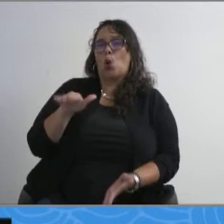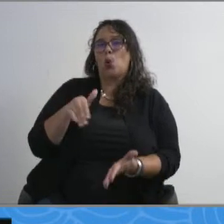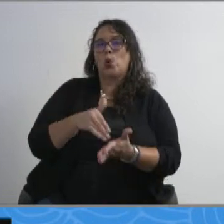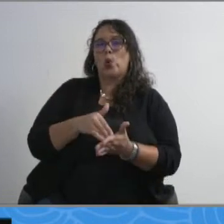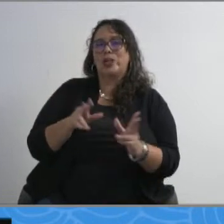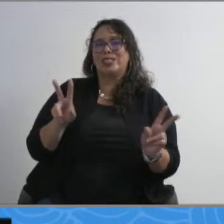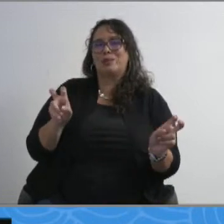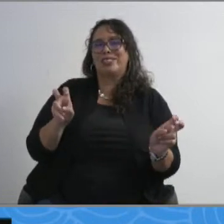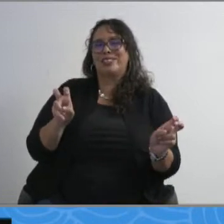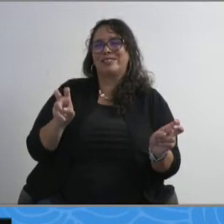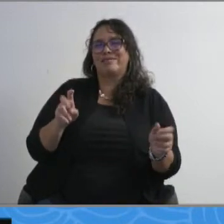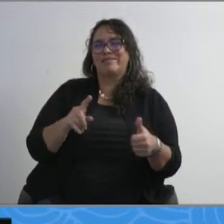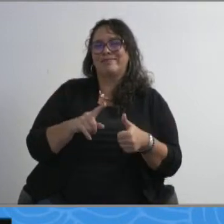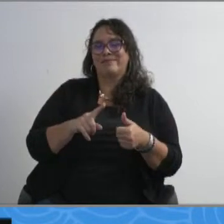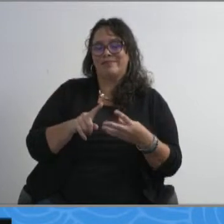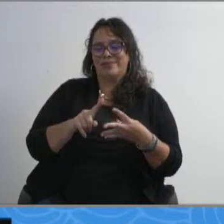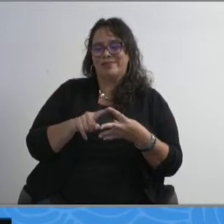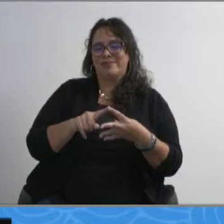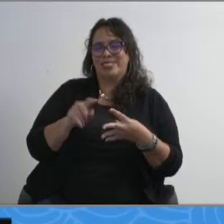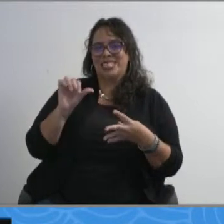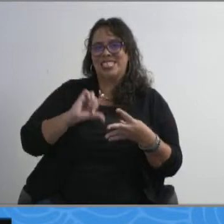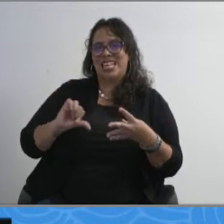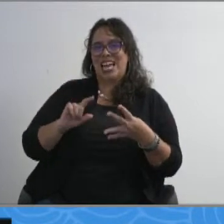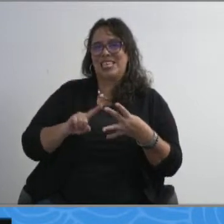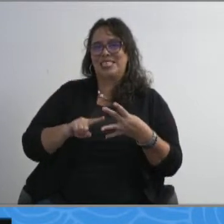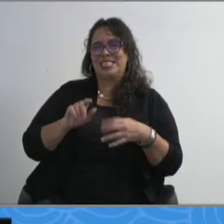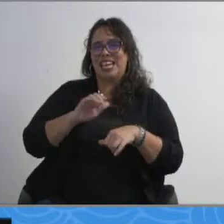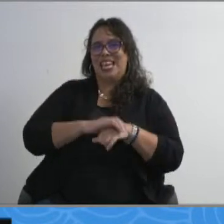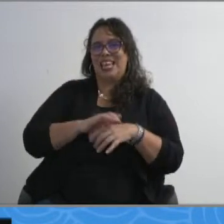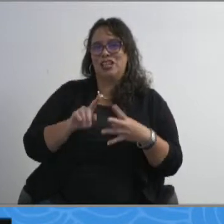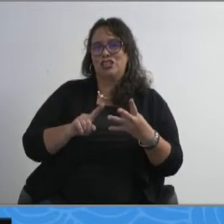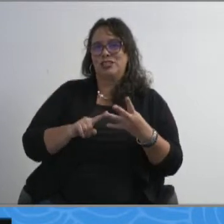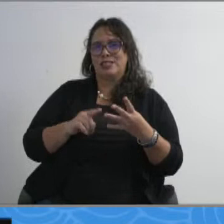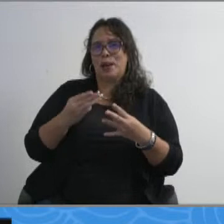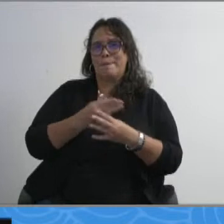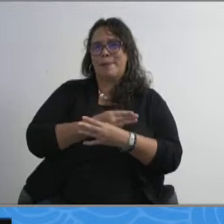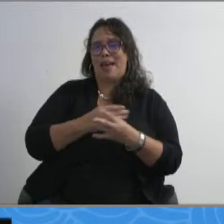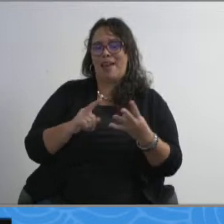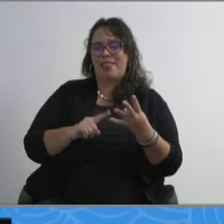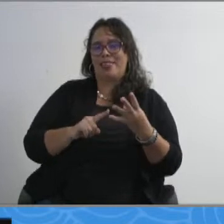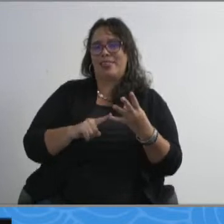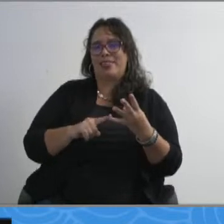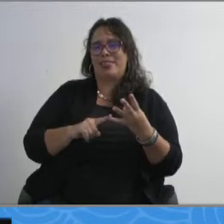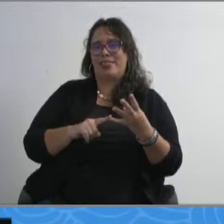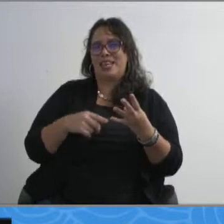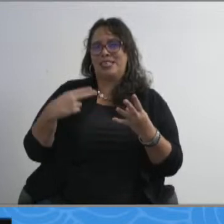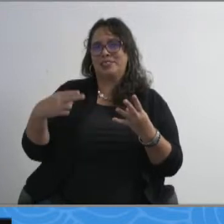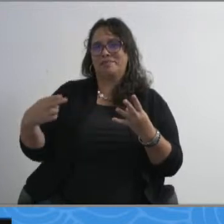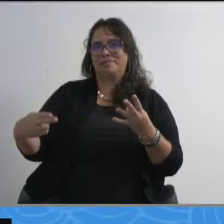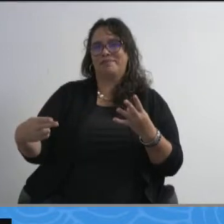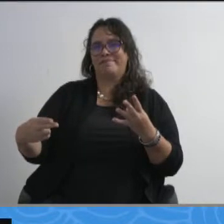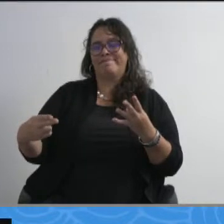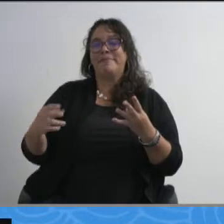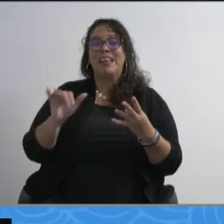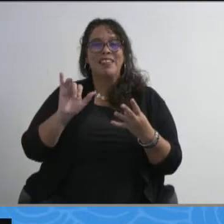which are science, English, math, and social studies. And so, that is a little bit concerning.